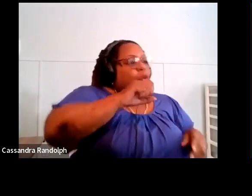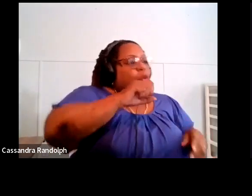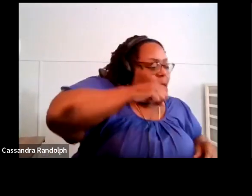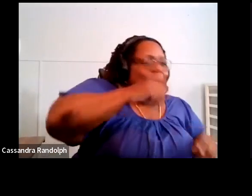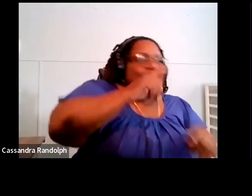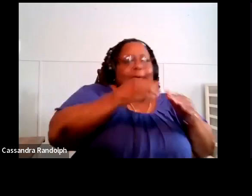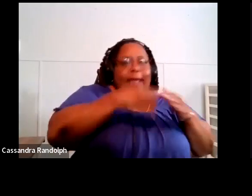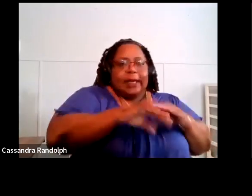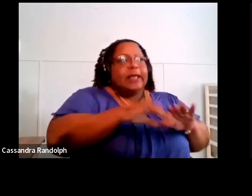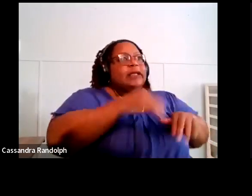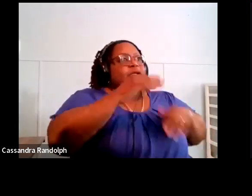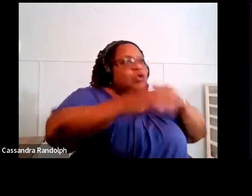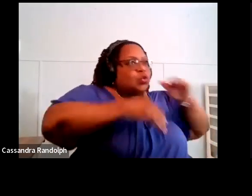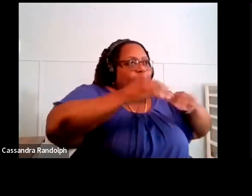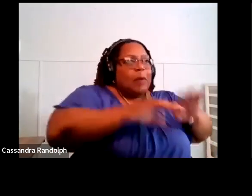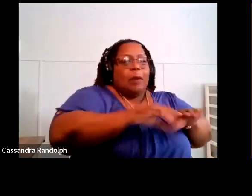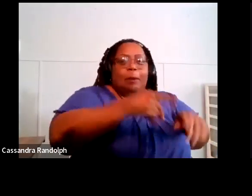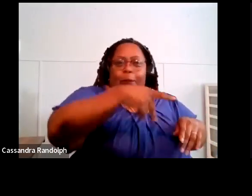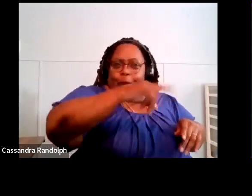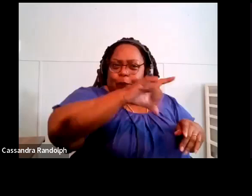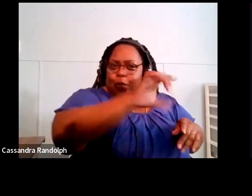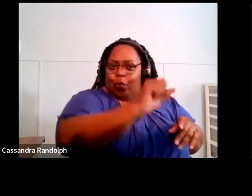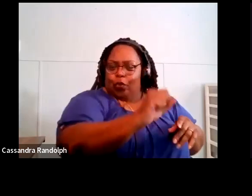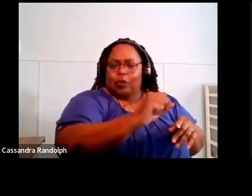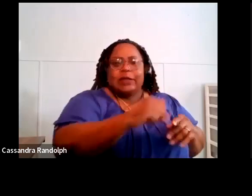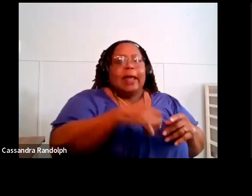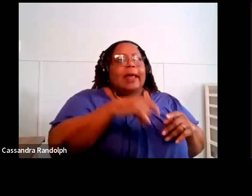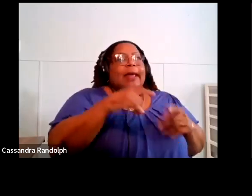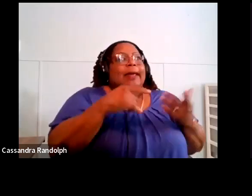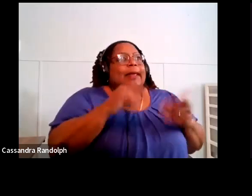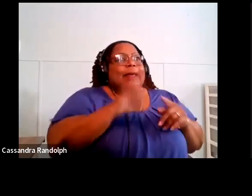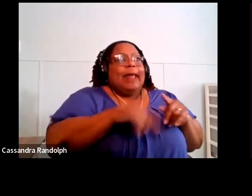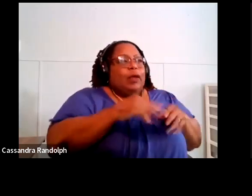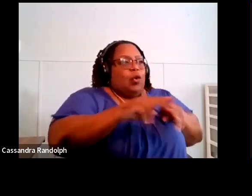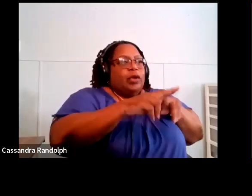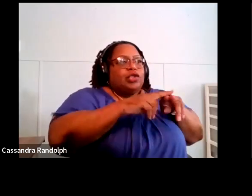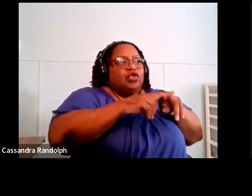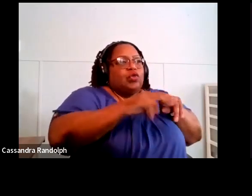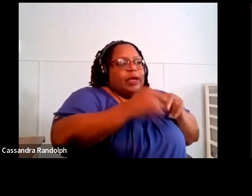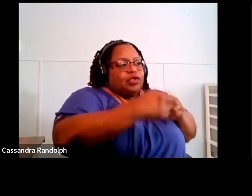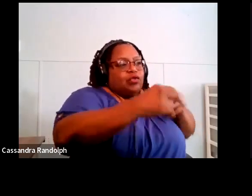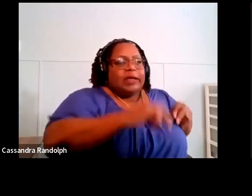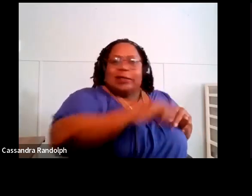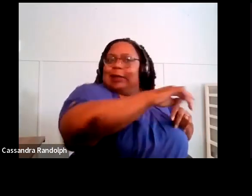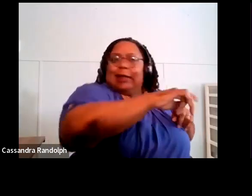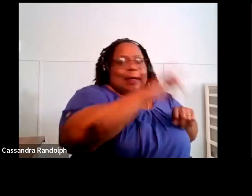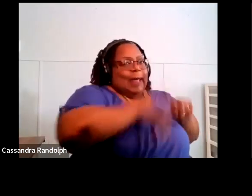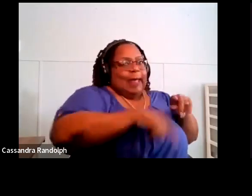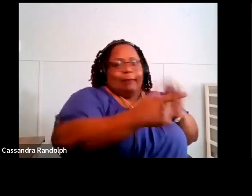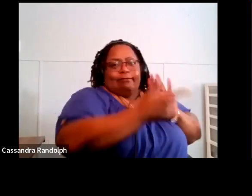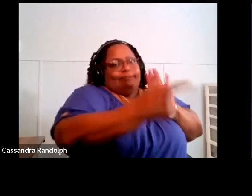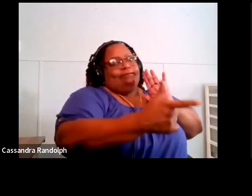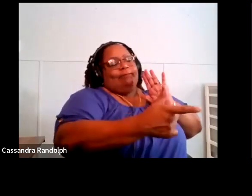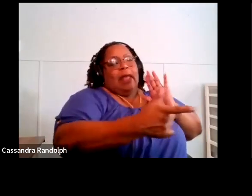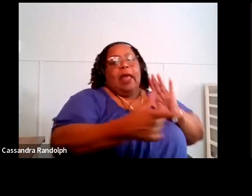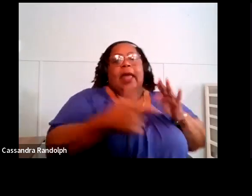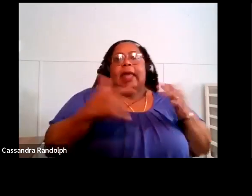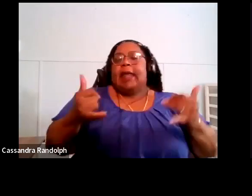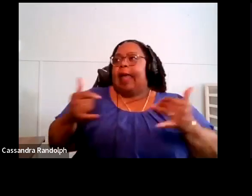are talking one lady a baby boomer. One extreme to the next. Not able